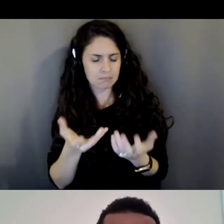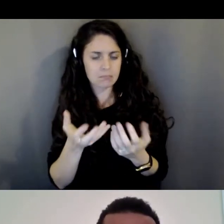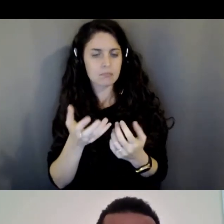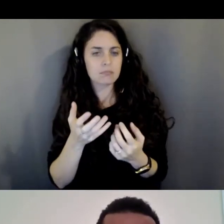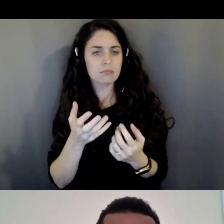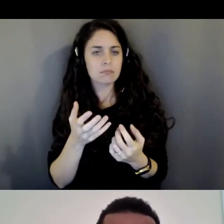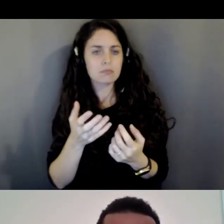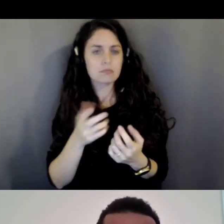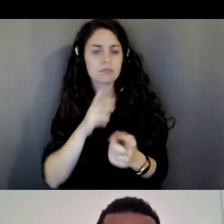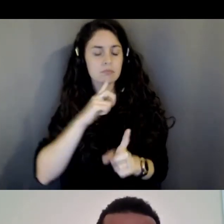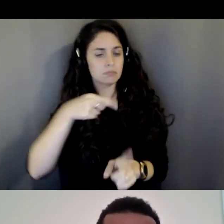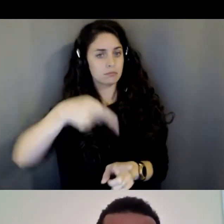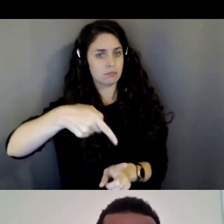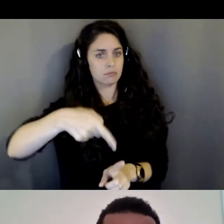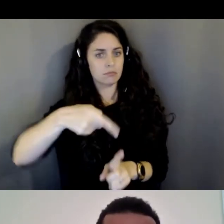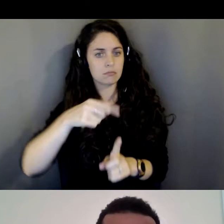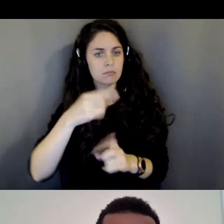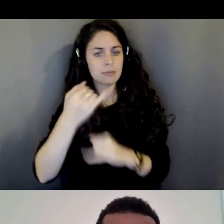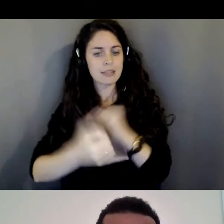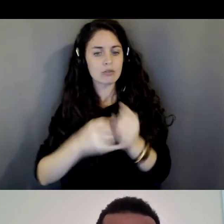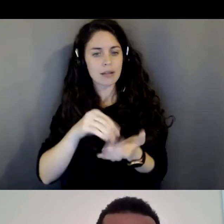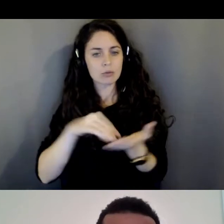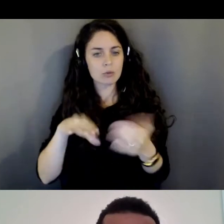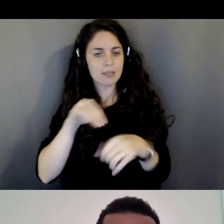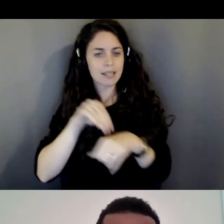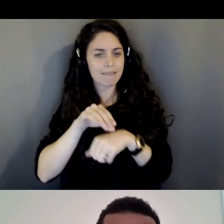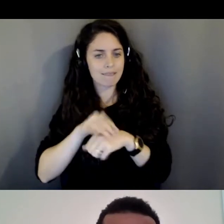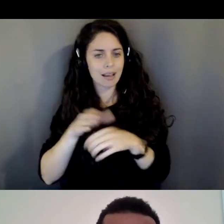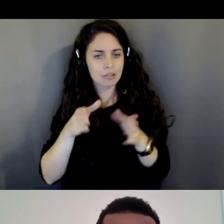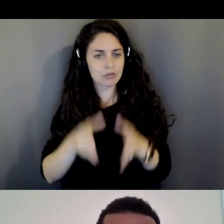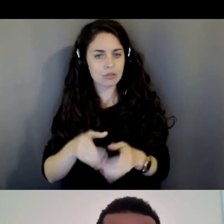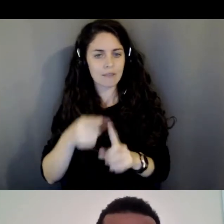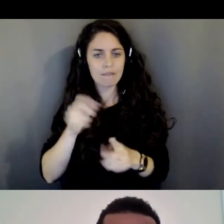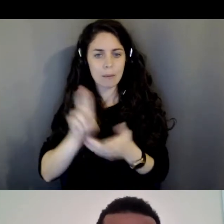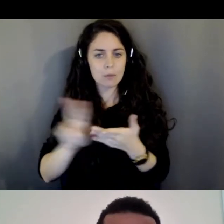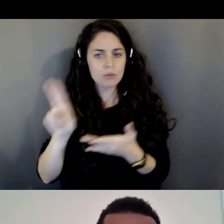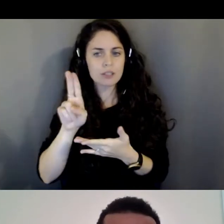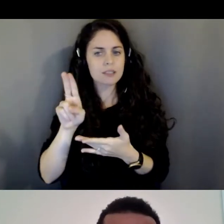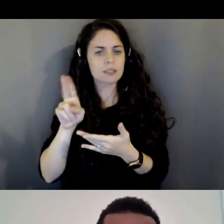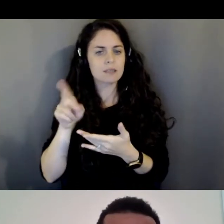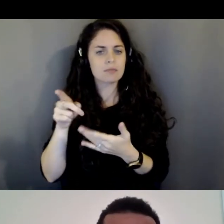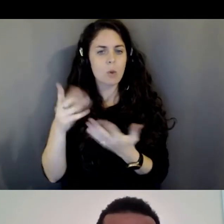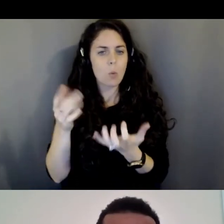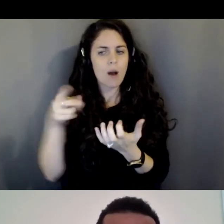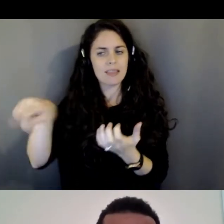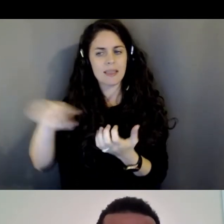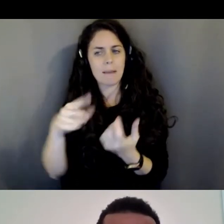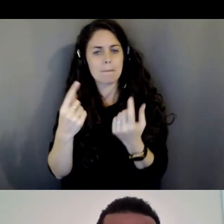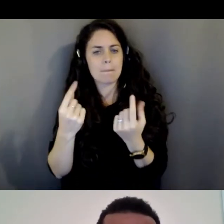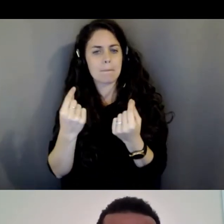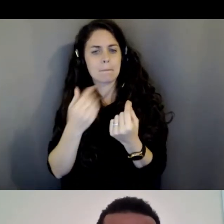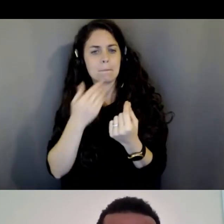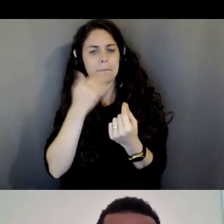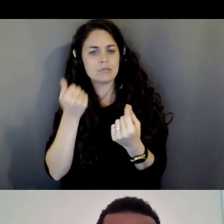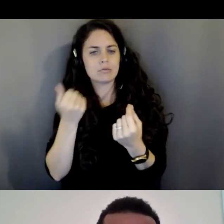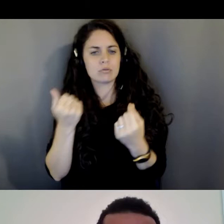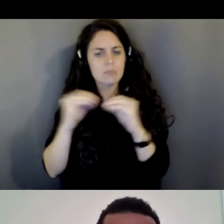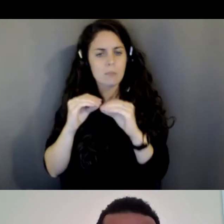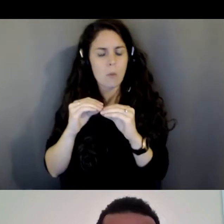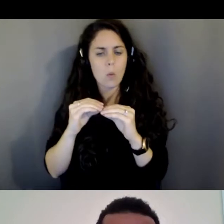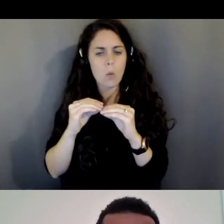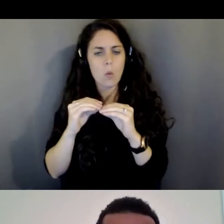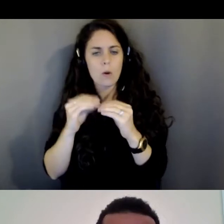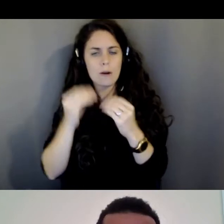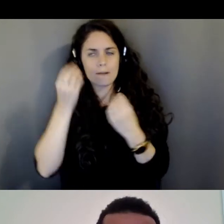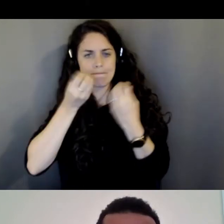can international student advisers at universities be doing more of to be thinking about disability